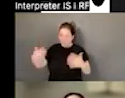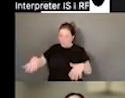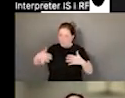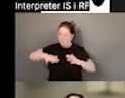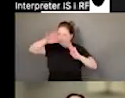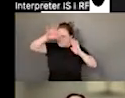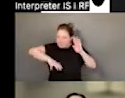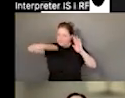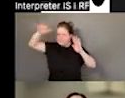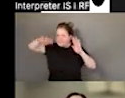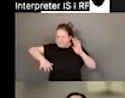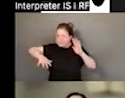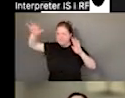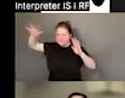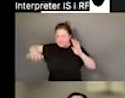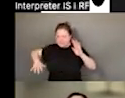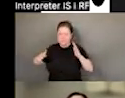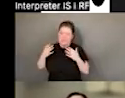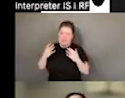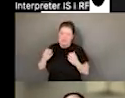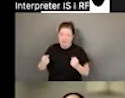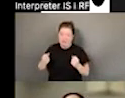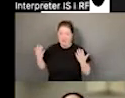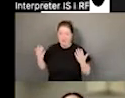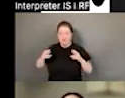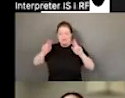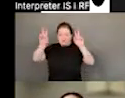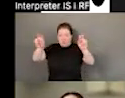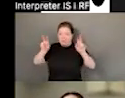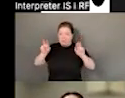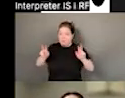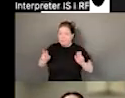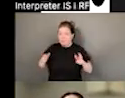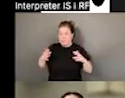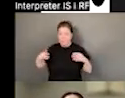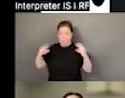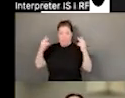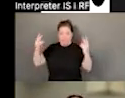So it's very important website for a large group of users.